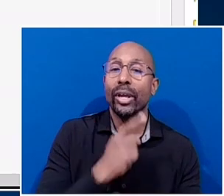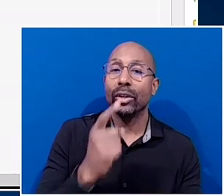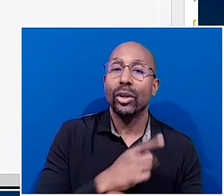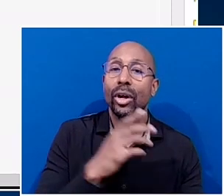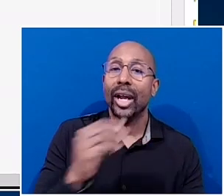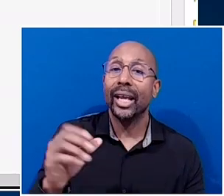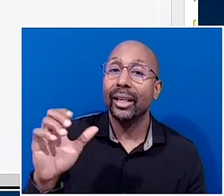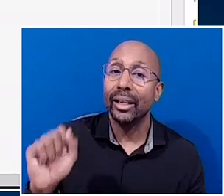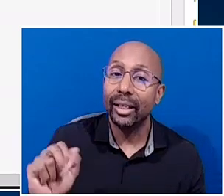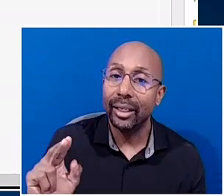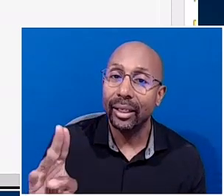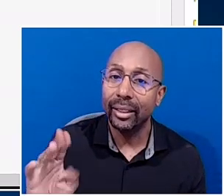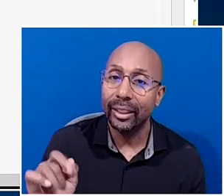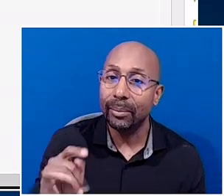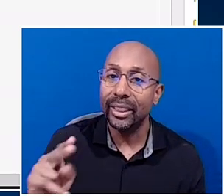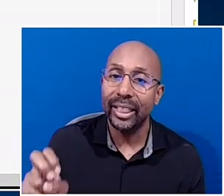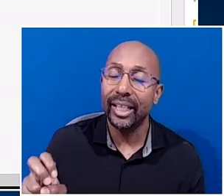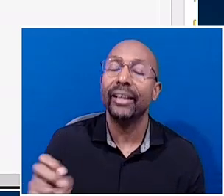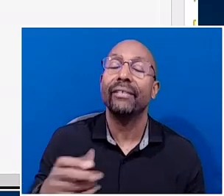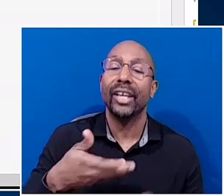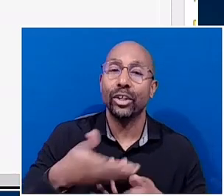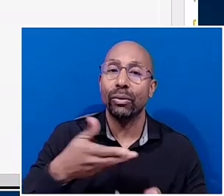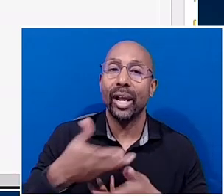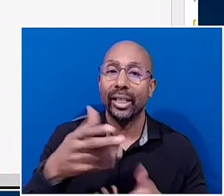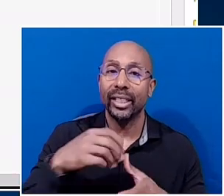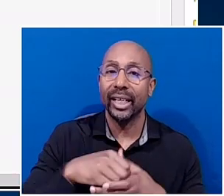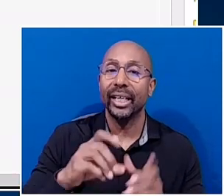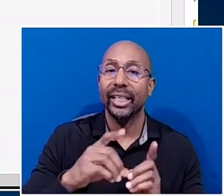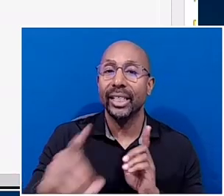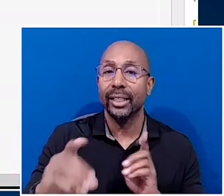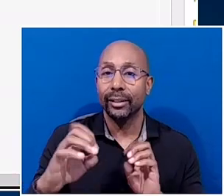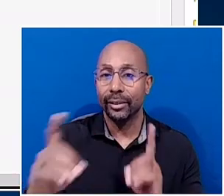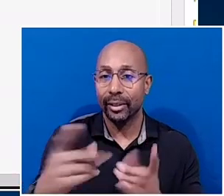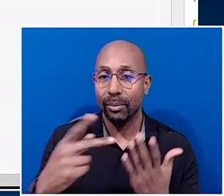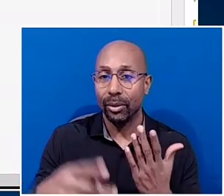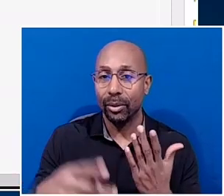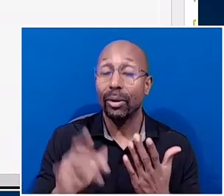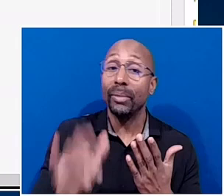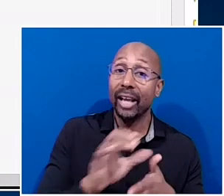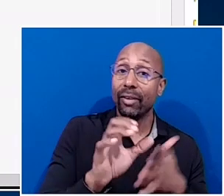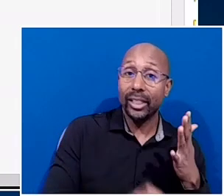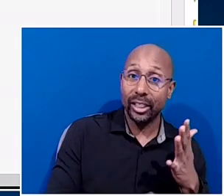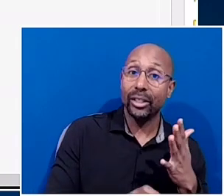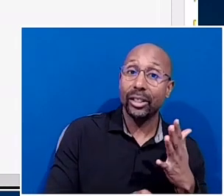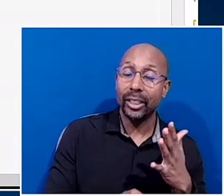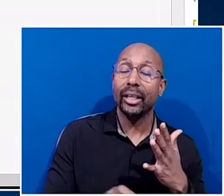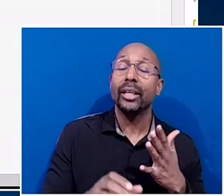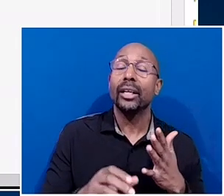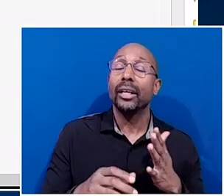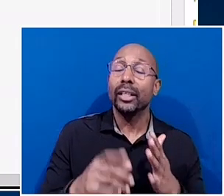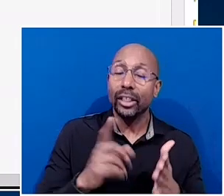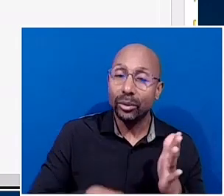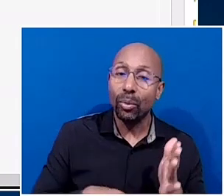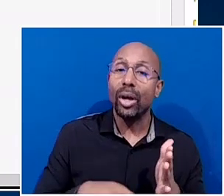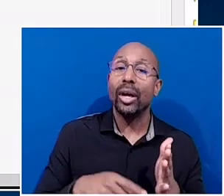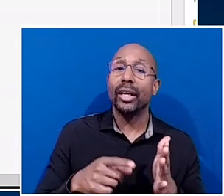education programs. That's the criteria that separates them from correspondence courses. And therefore, we have not made any